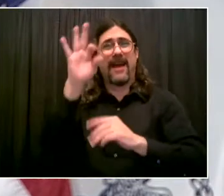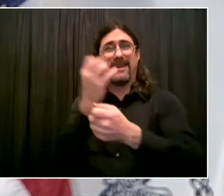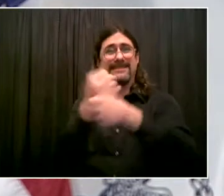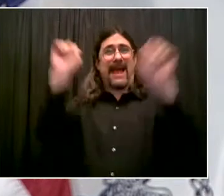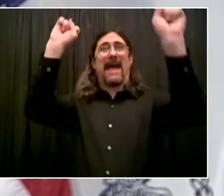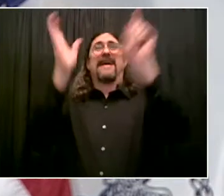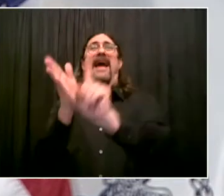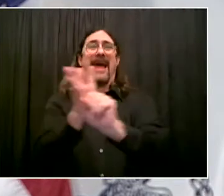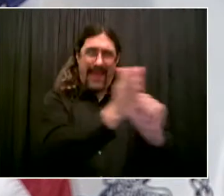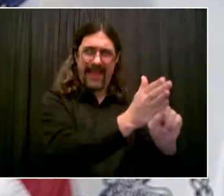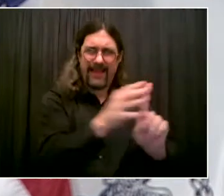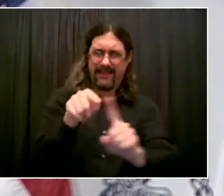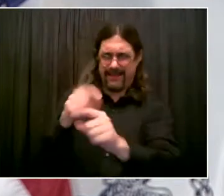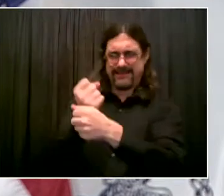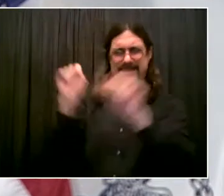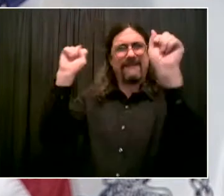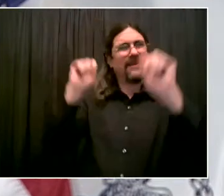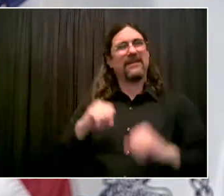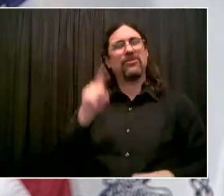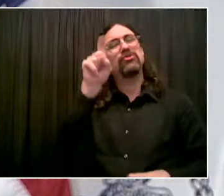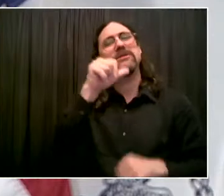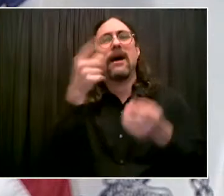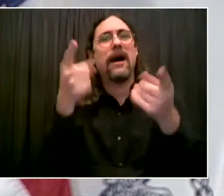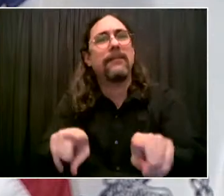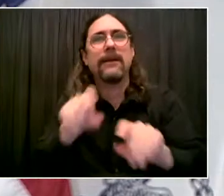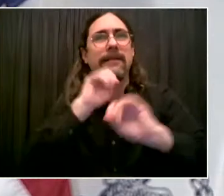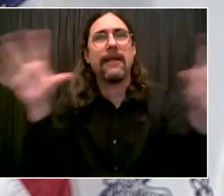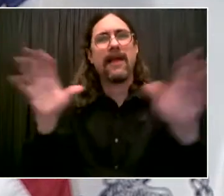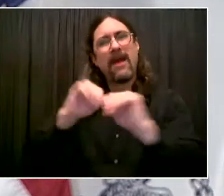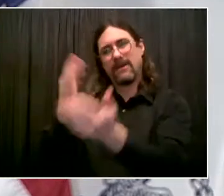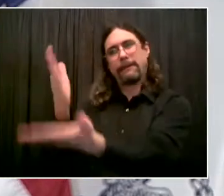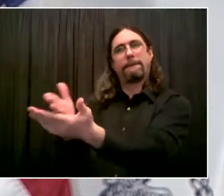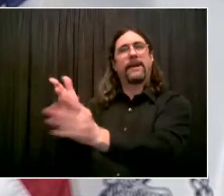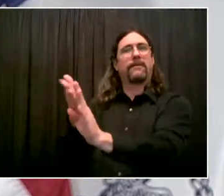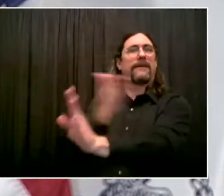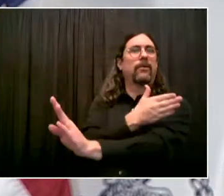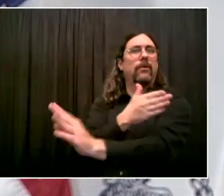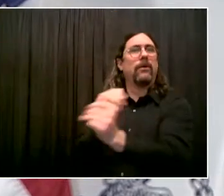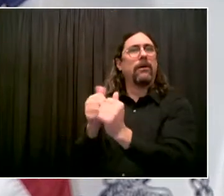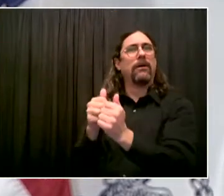REACHING SURRIVVOORS IN A BETTER WAY AND COMING UP WITH NEW STRATEGIES. I WANT YOU TO O HEAR FROM TWO COUNCILMEMBERS